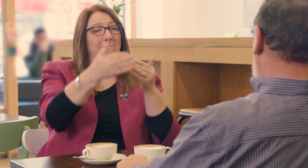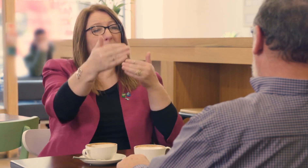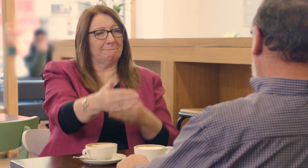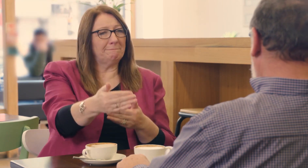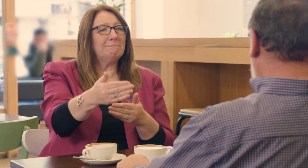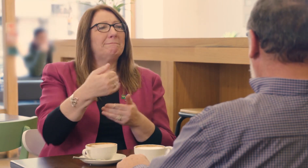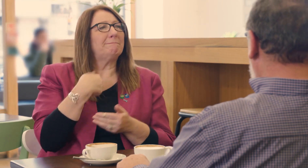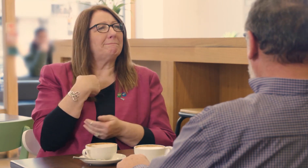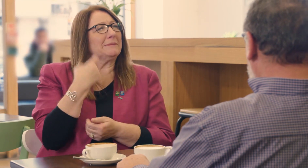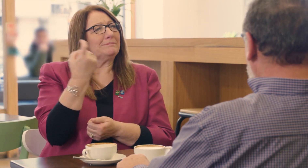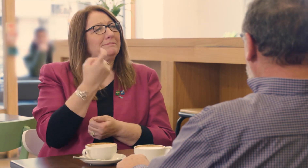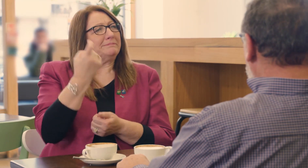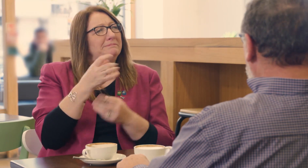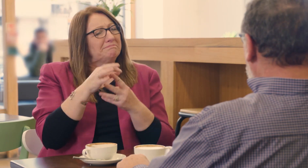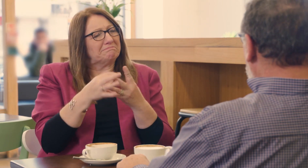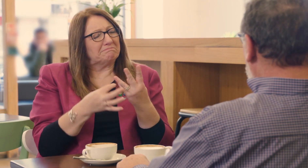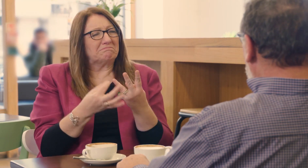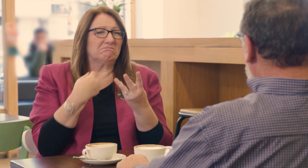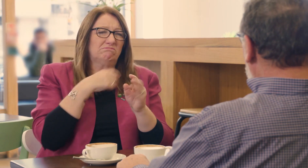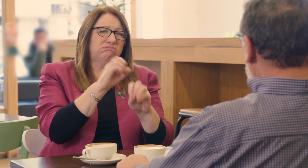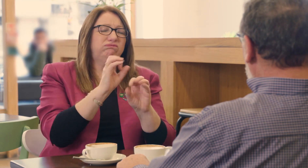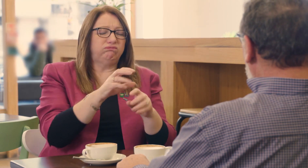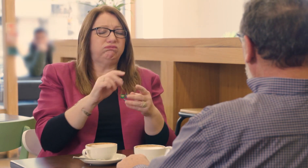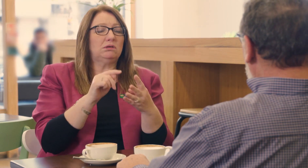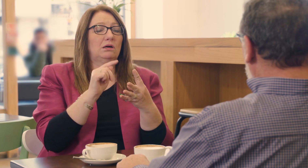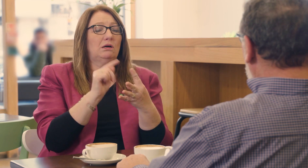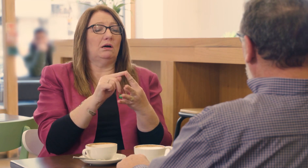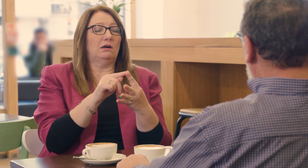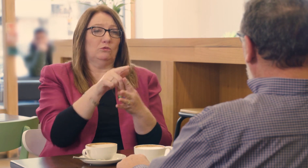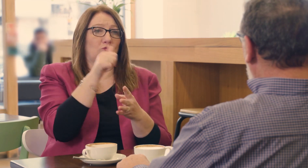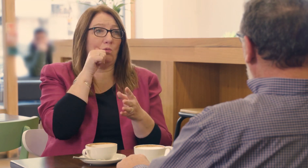about the priorities for my term of office.